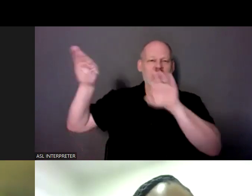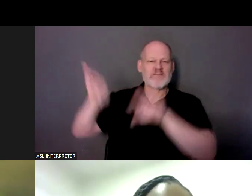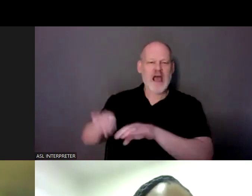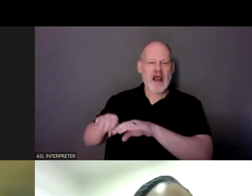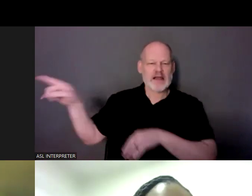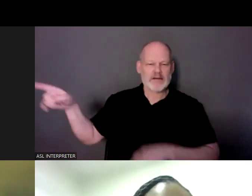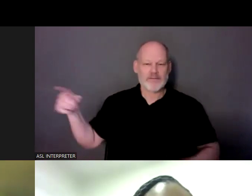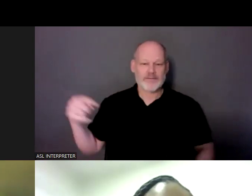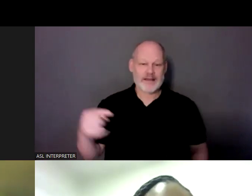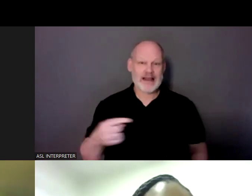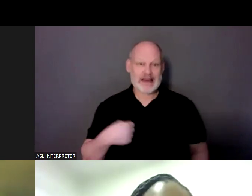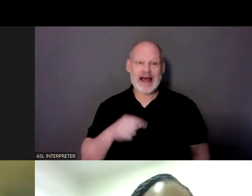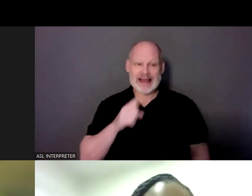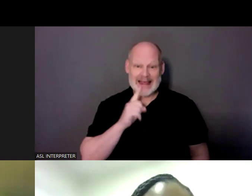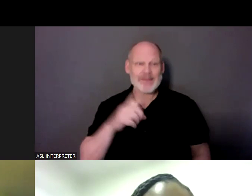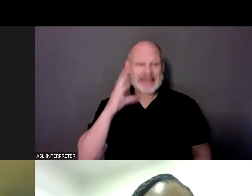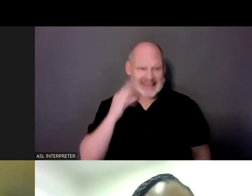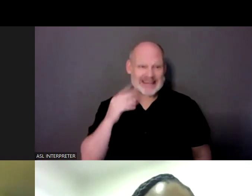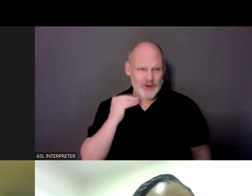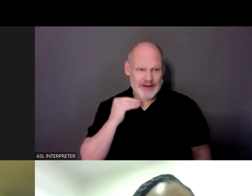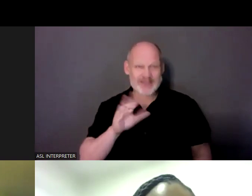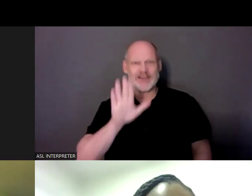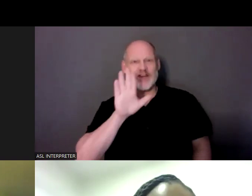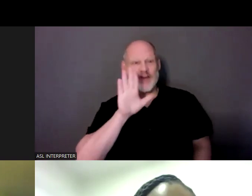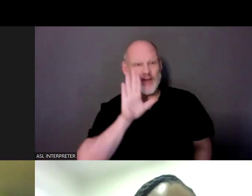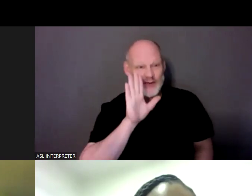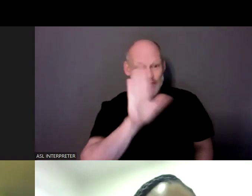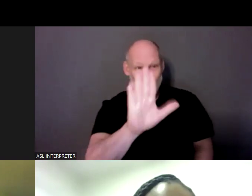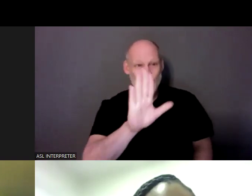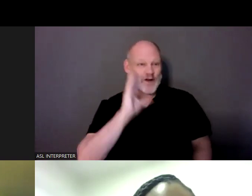you guys are living right now in the attendance world. Boots on the ground assistant principal,